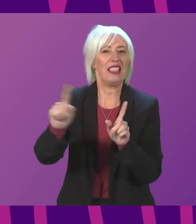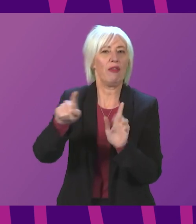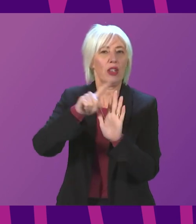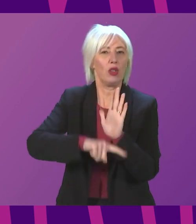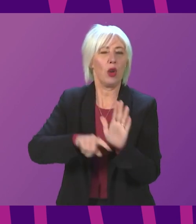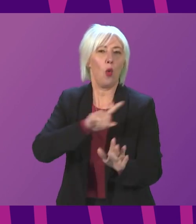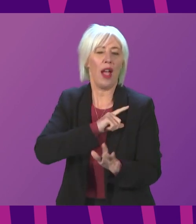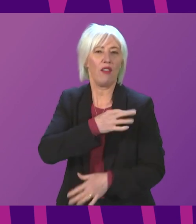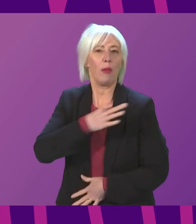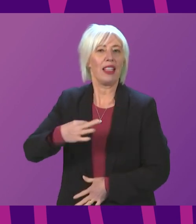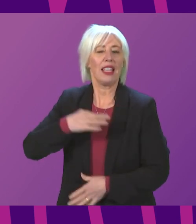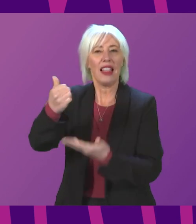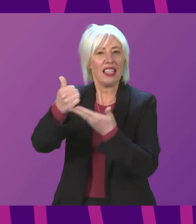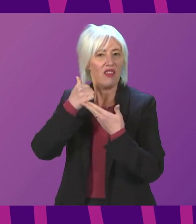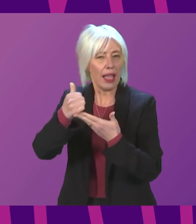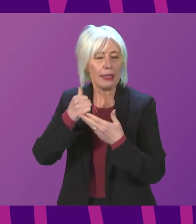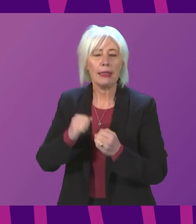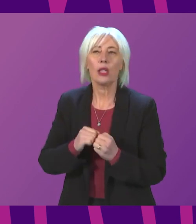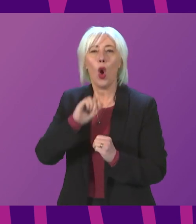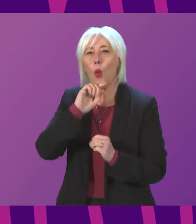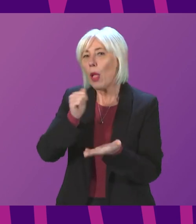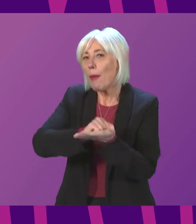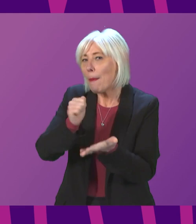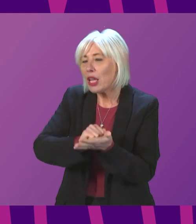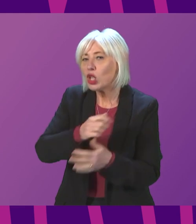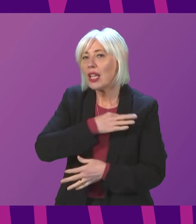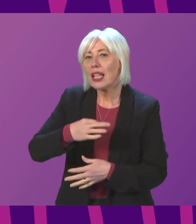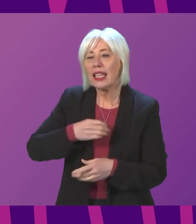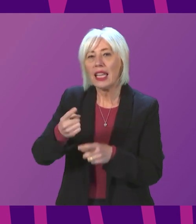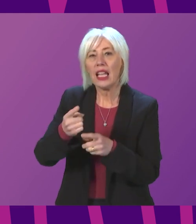advice that she received. Will she publish the clinical advice from last week that meant